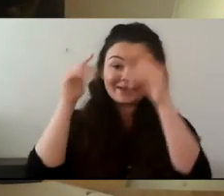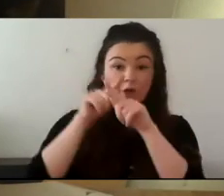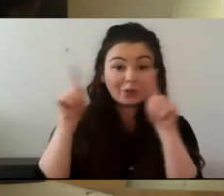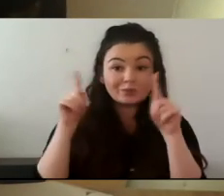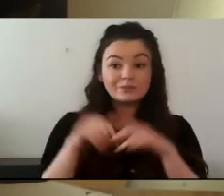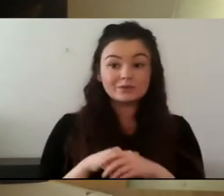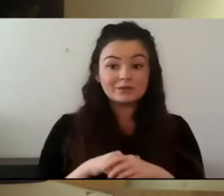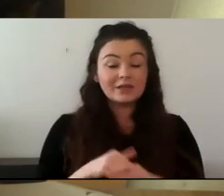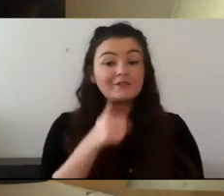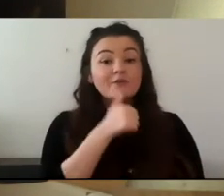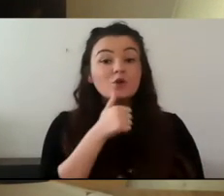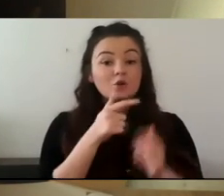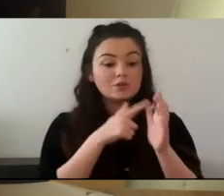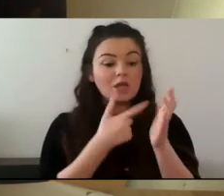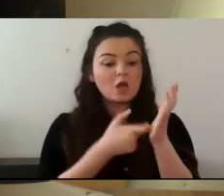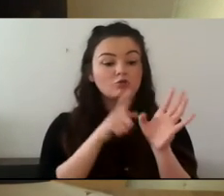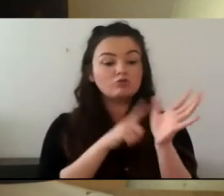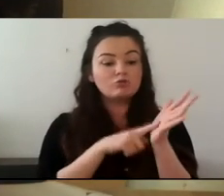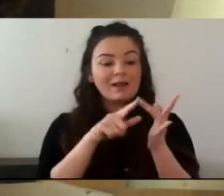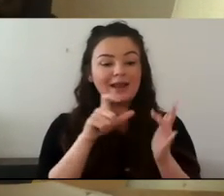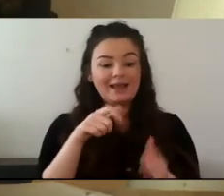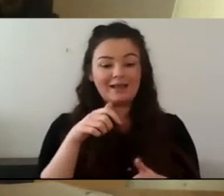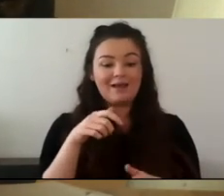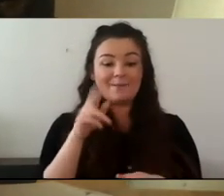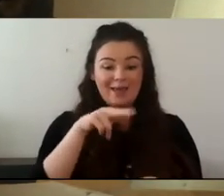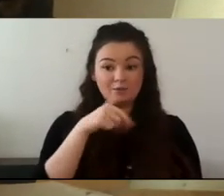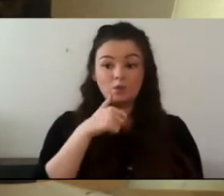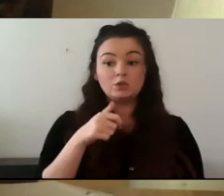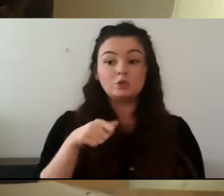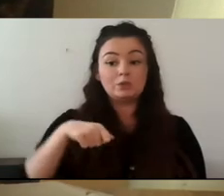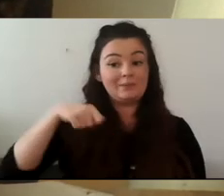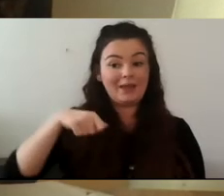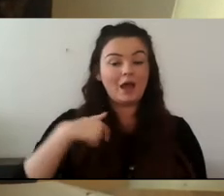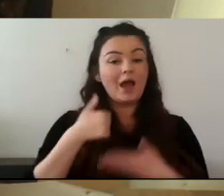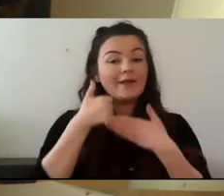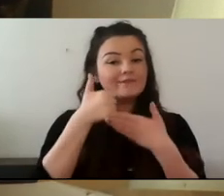you've used acrylic paints and you want to keep reusing the bags, I advise that when they're dry